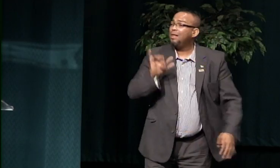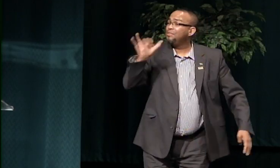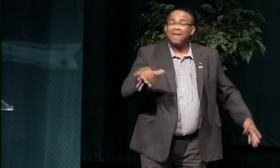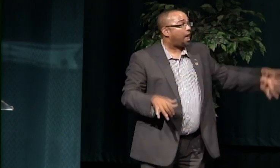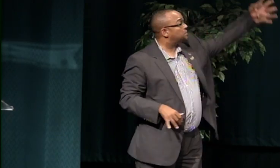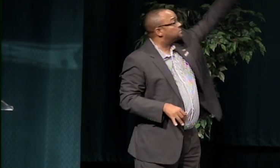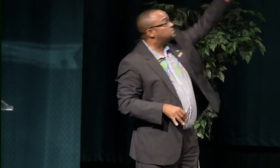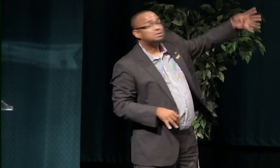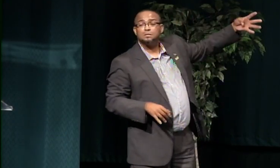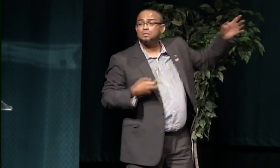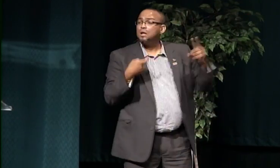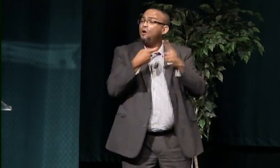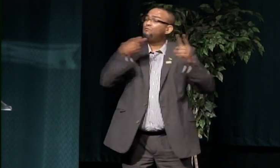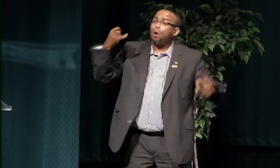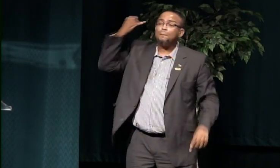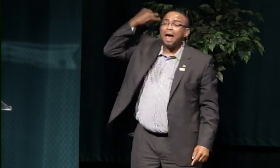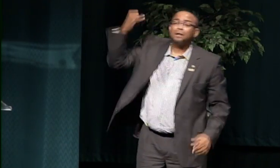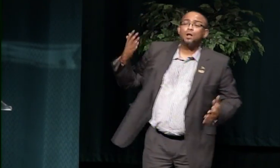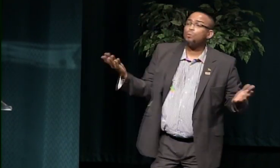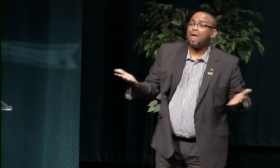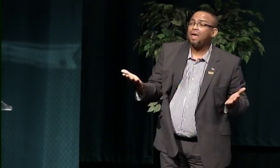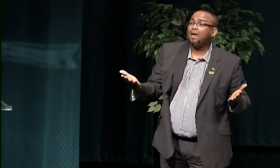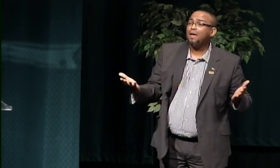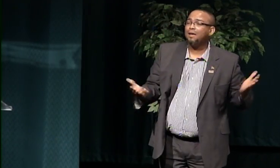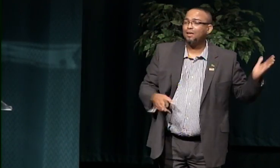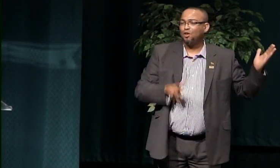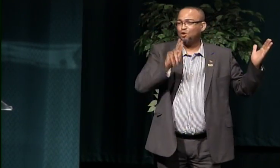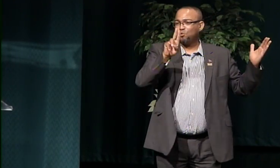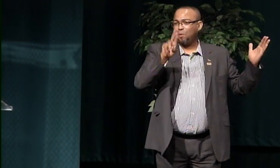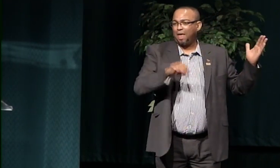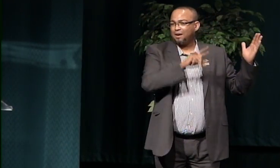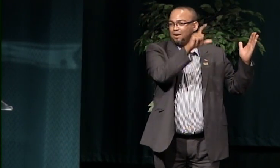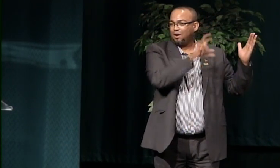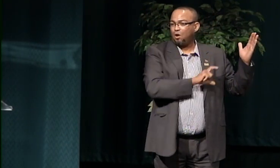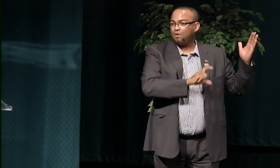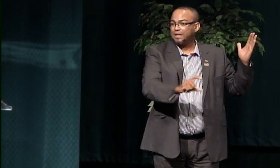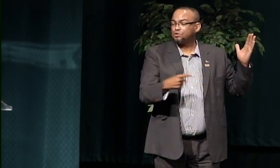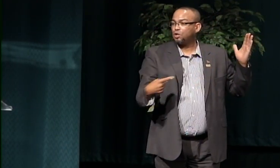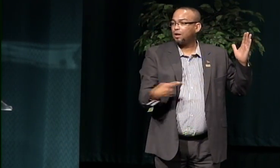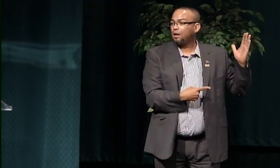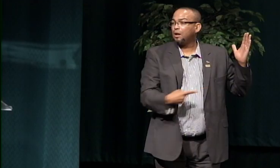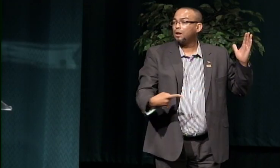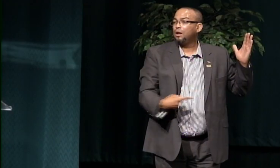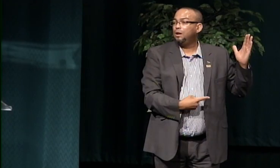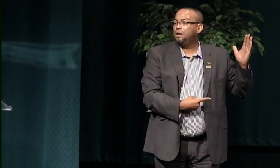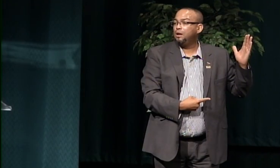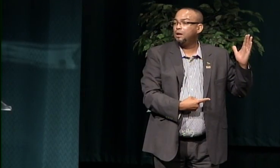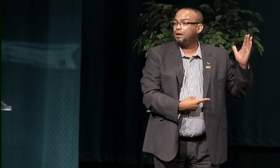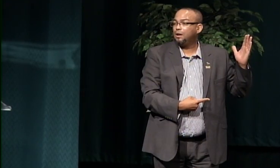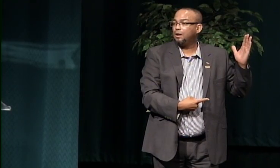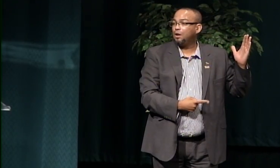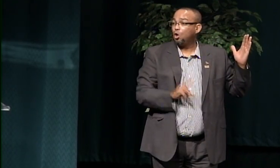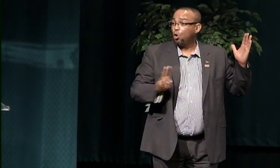We focus now on South African sign language. Deaf education. Accessibility.